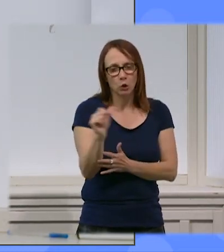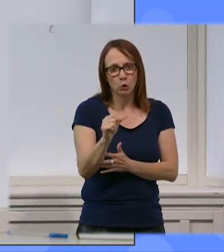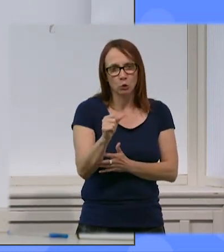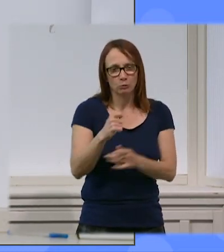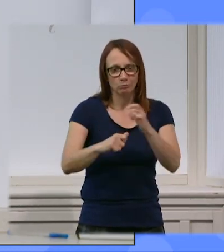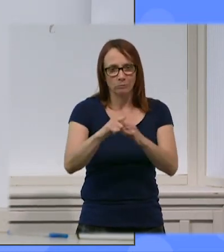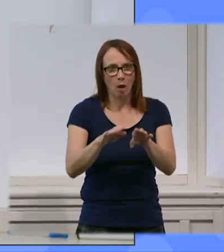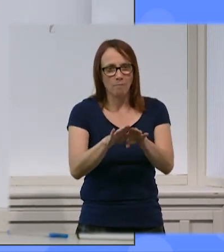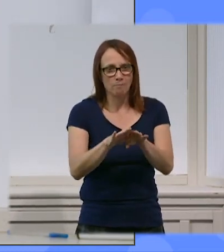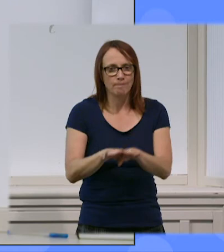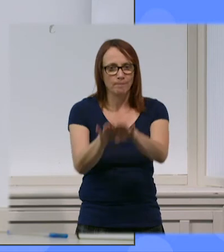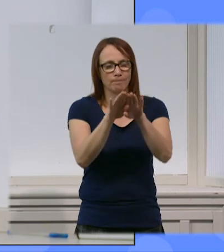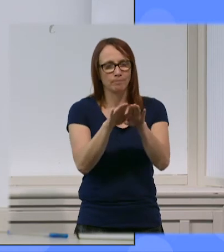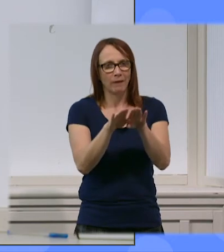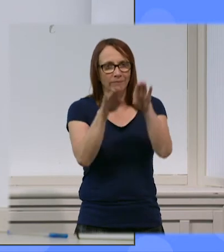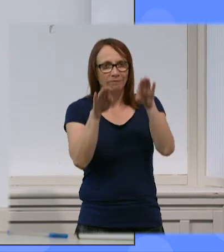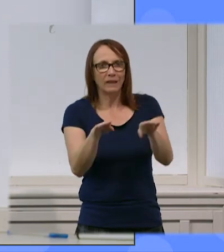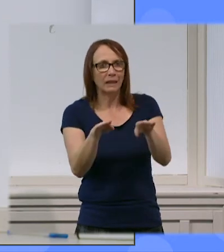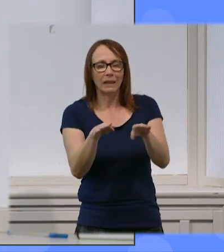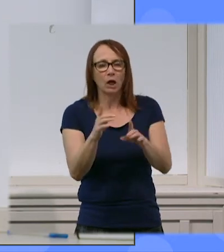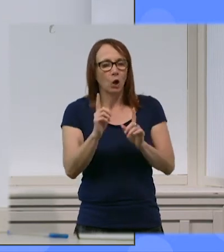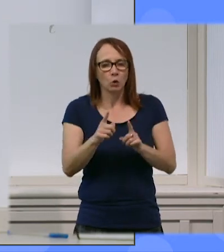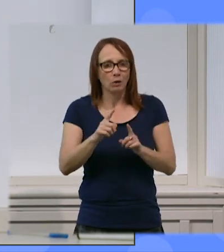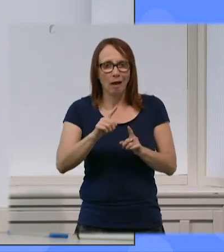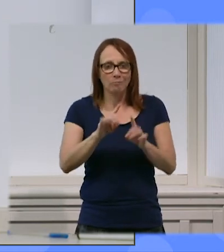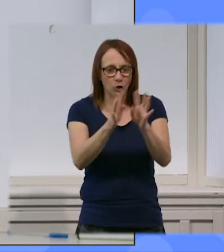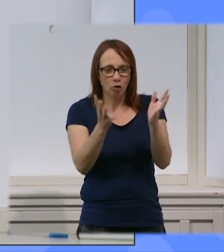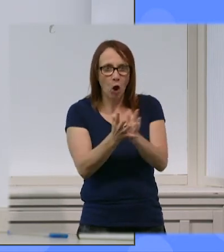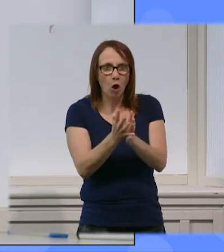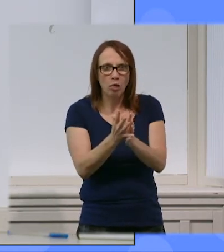we don't consume more resources than the earth has to offer and so related to